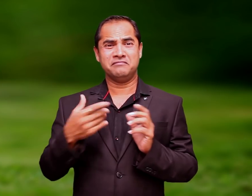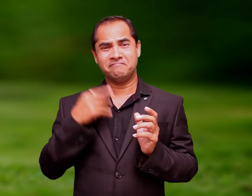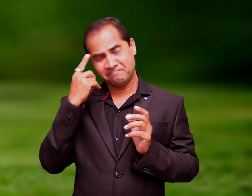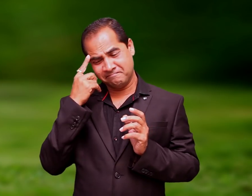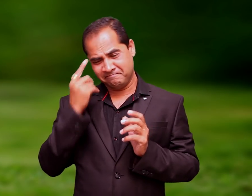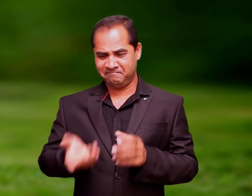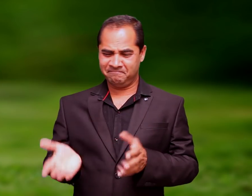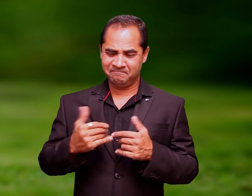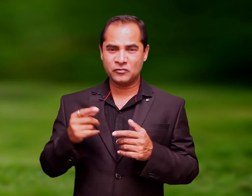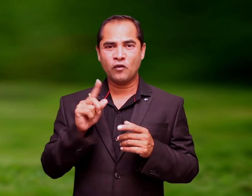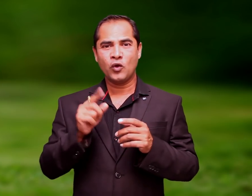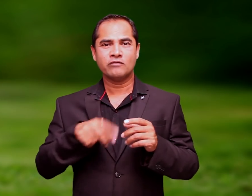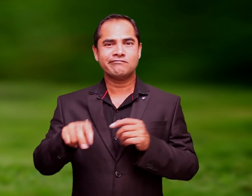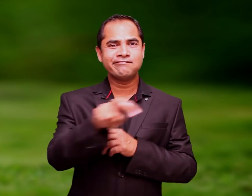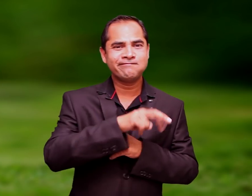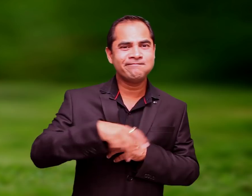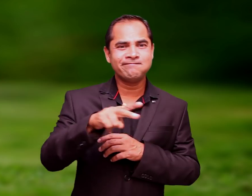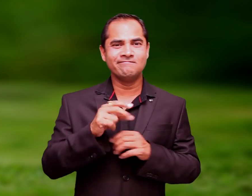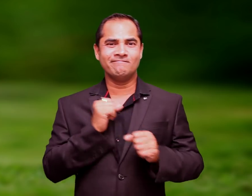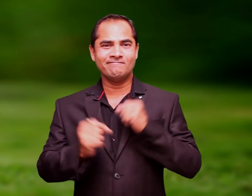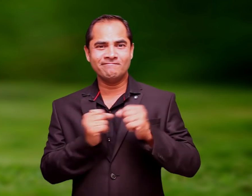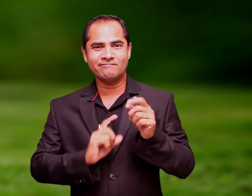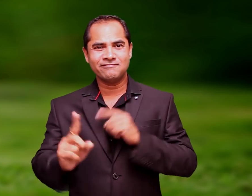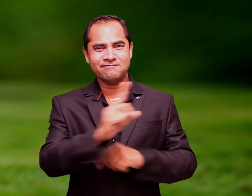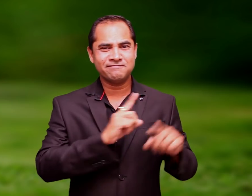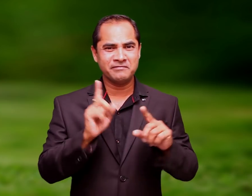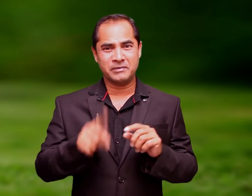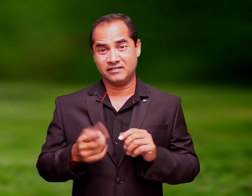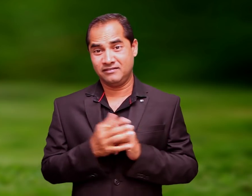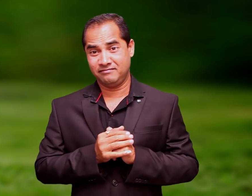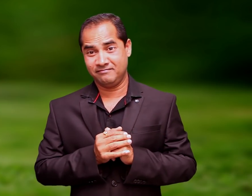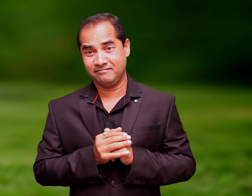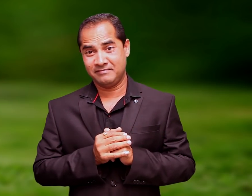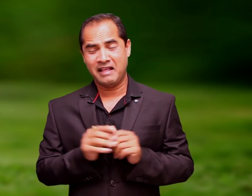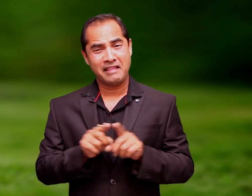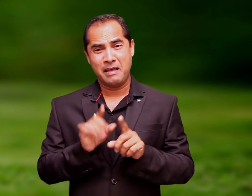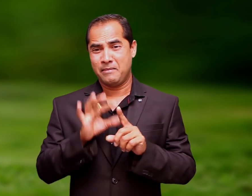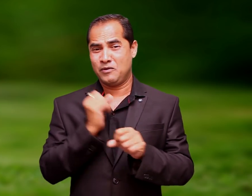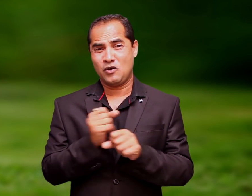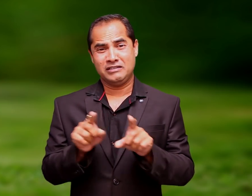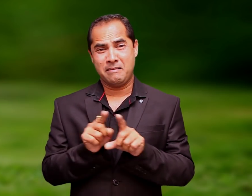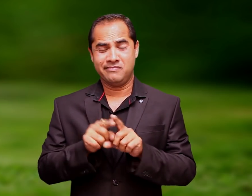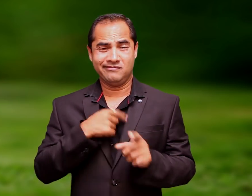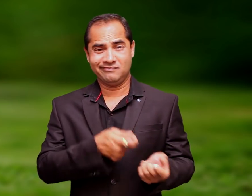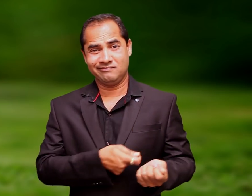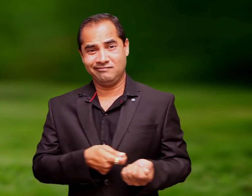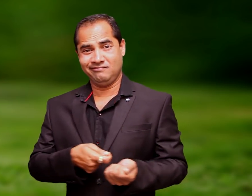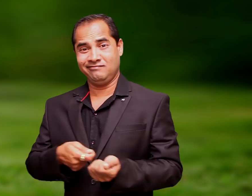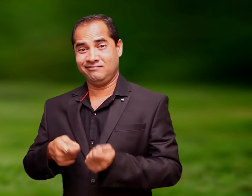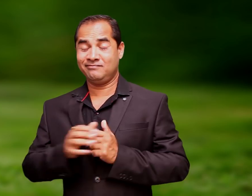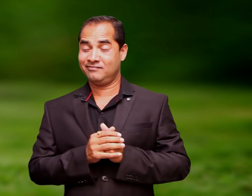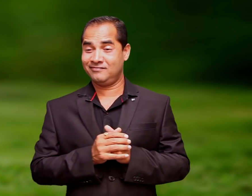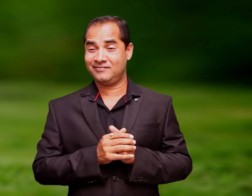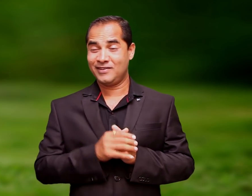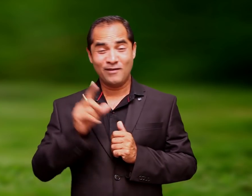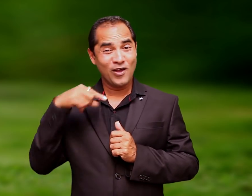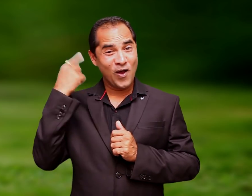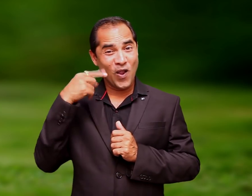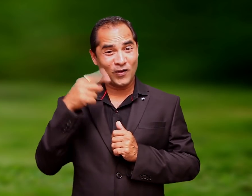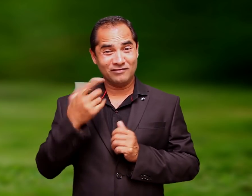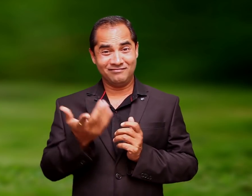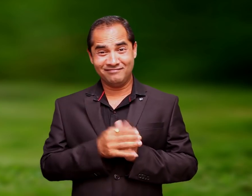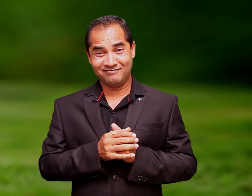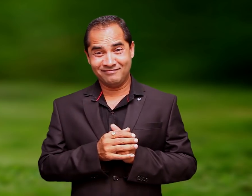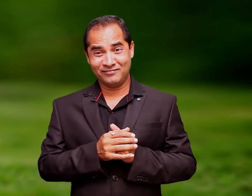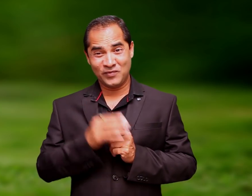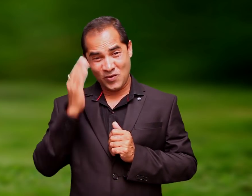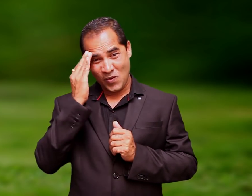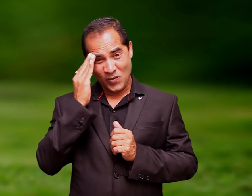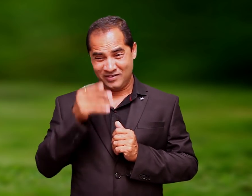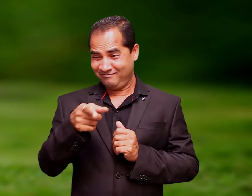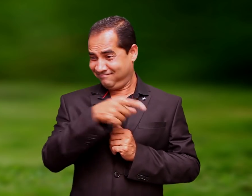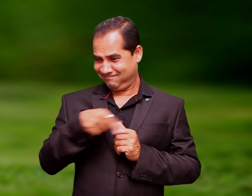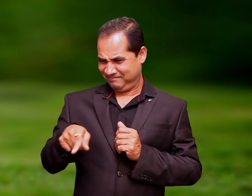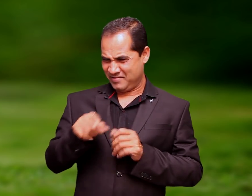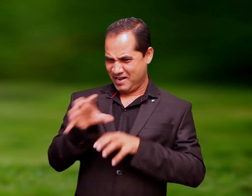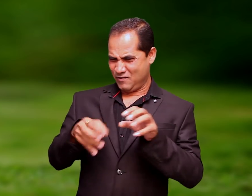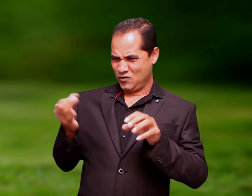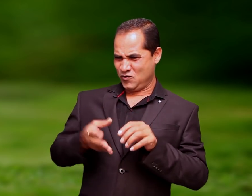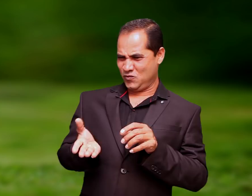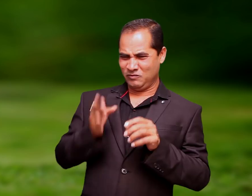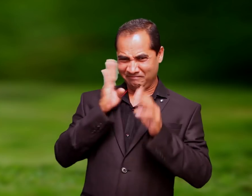house i exercised him on a lead just like a dog. In London, people did not